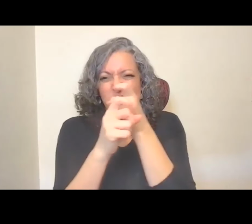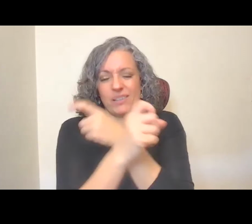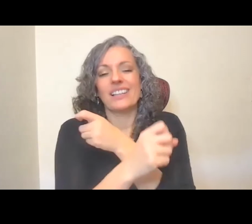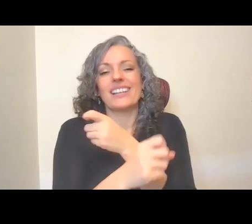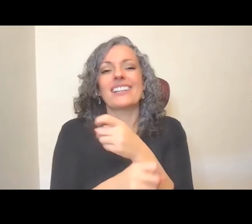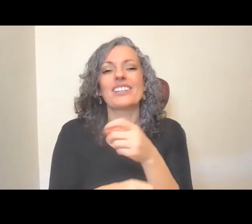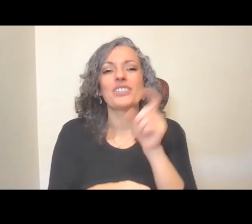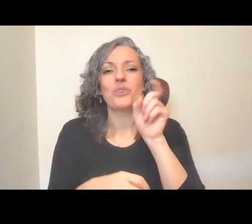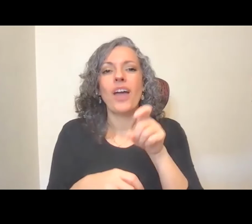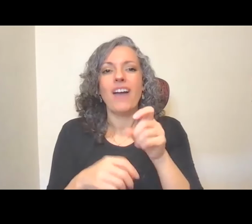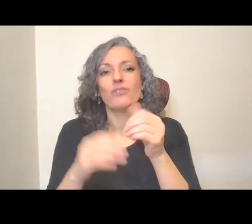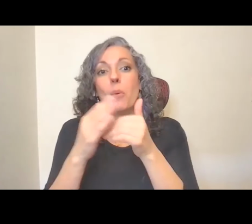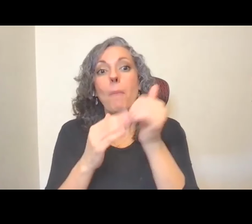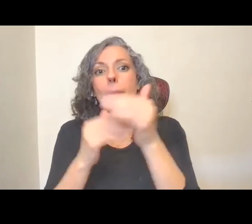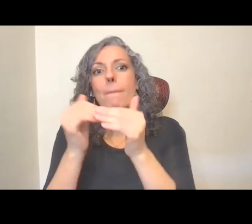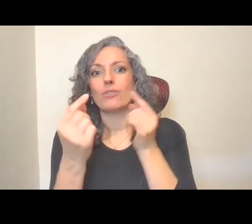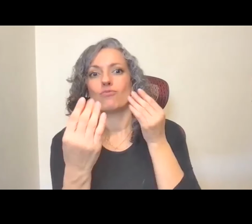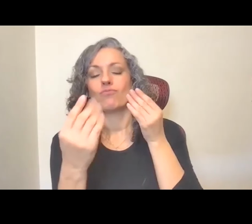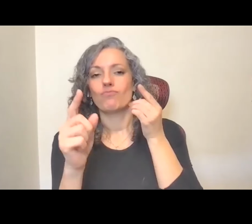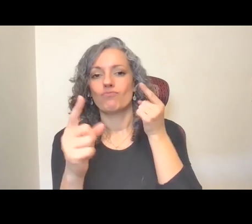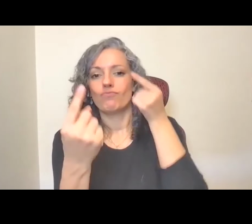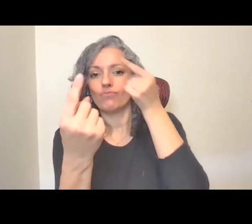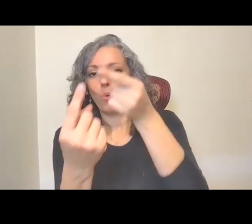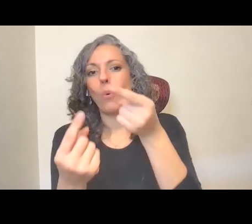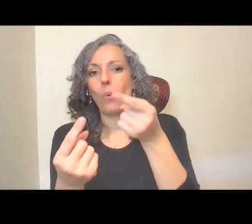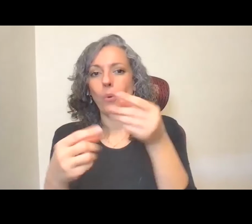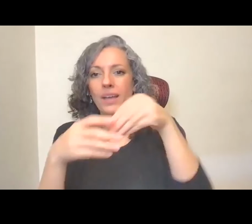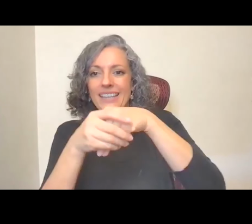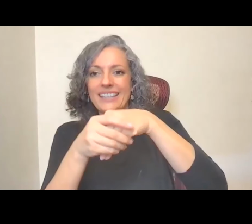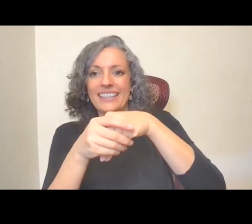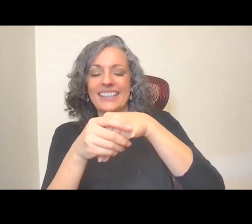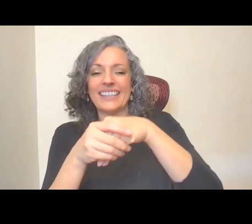directly in the browser, so this I think is where you need a big collaboration with your developer